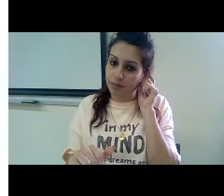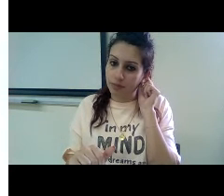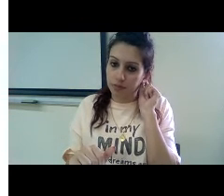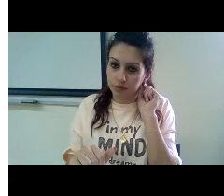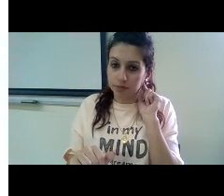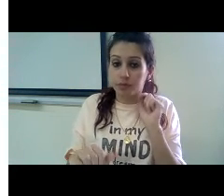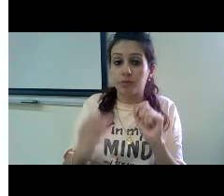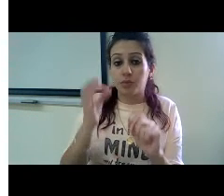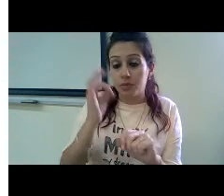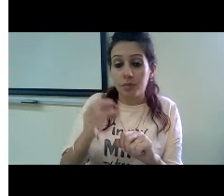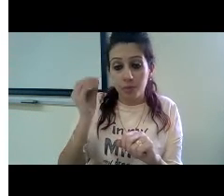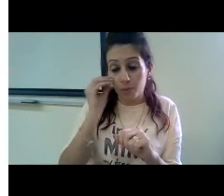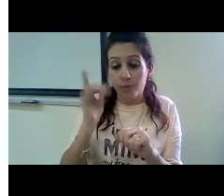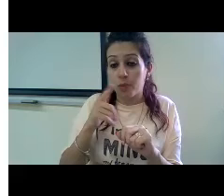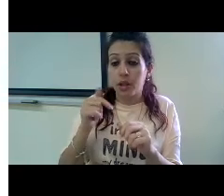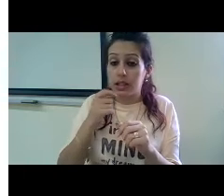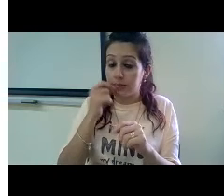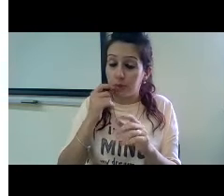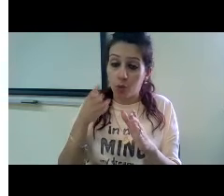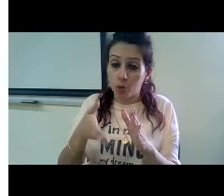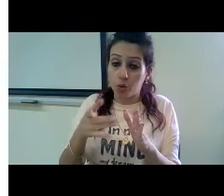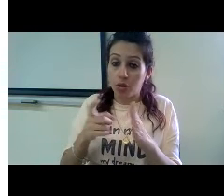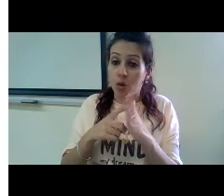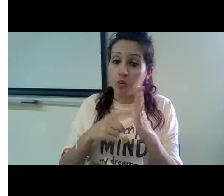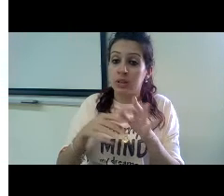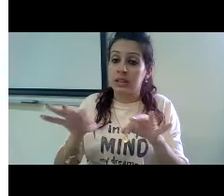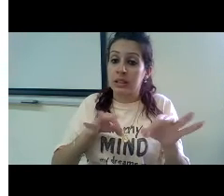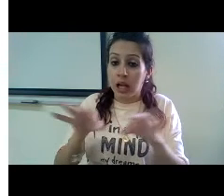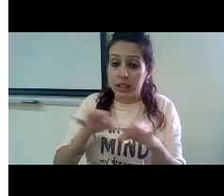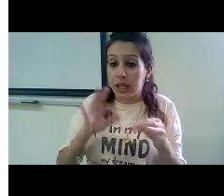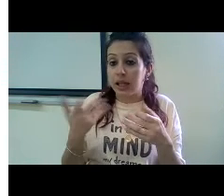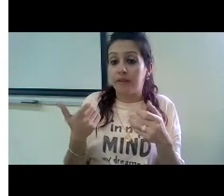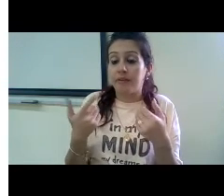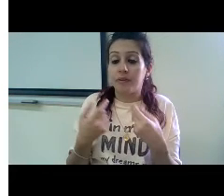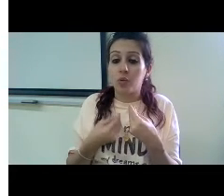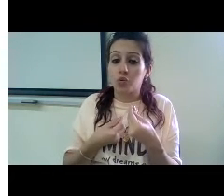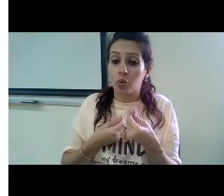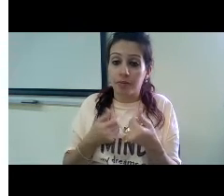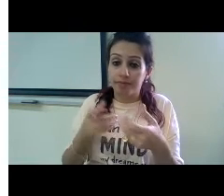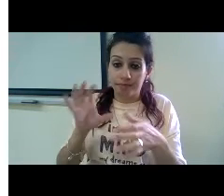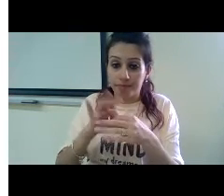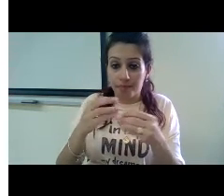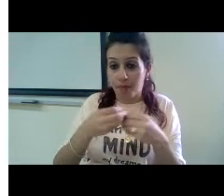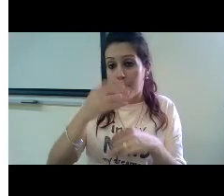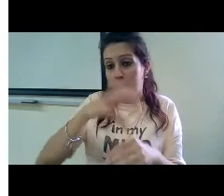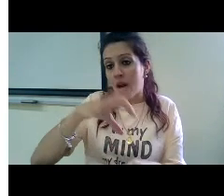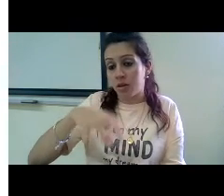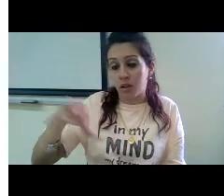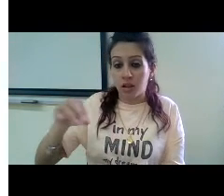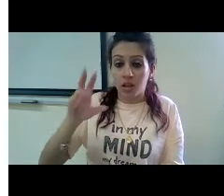of the parents and the whole learning to educate children's education is equally